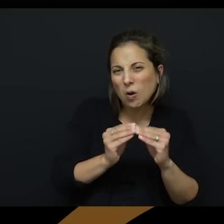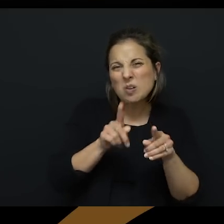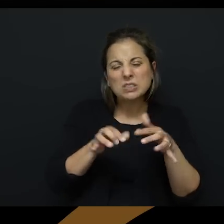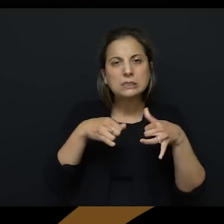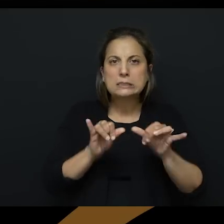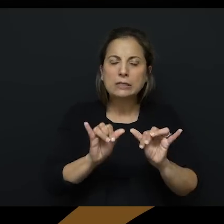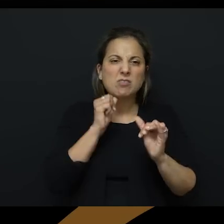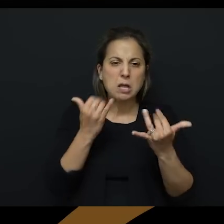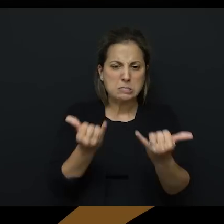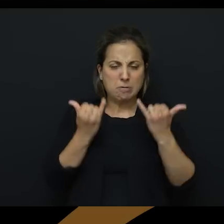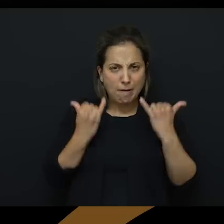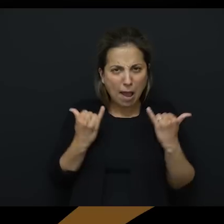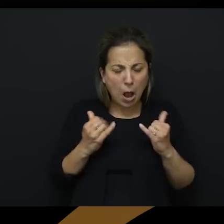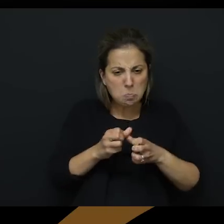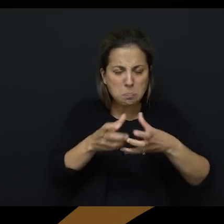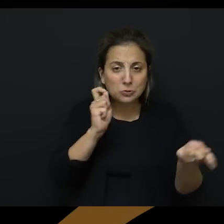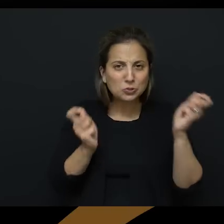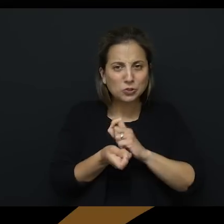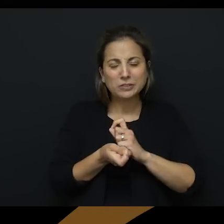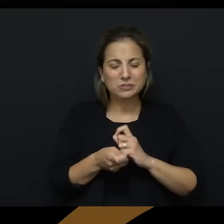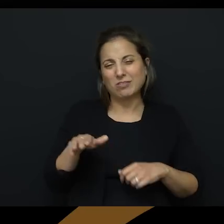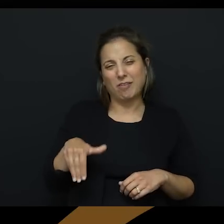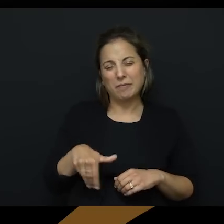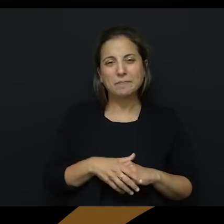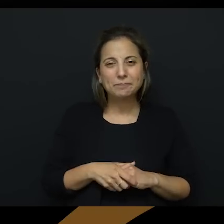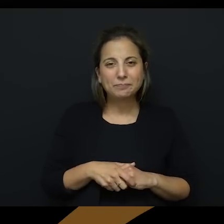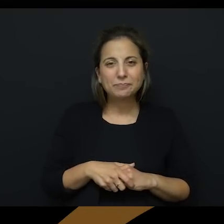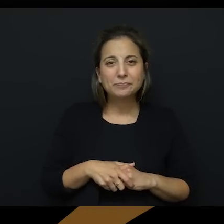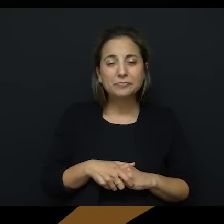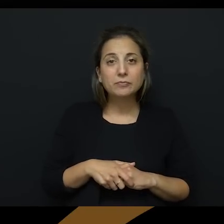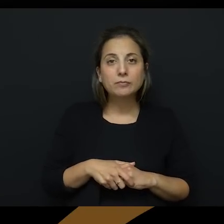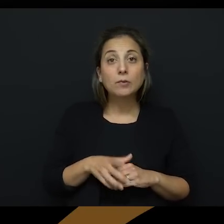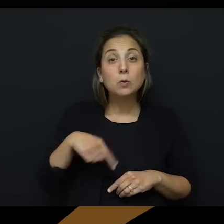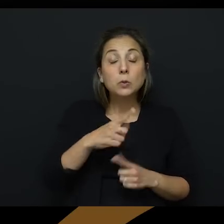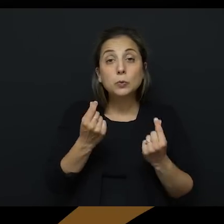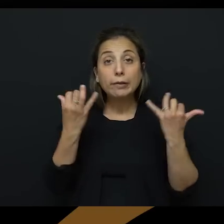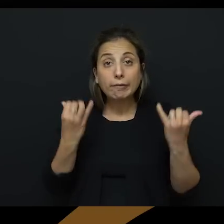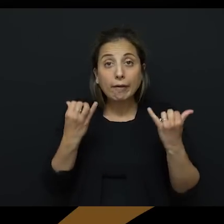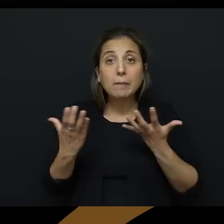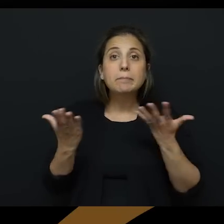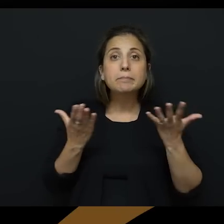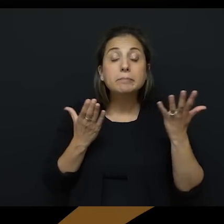and urgency to make beauty products more accessible. What we are doing right now may be barely scratching the surface,